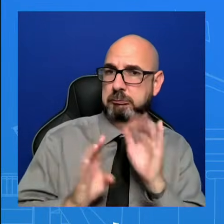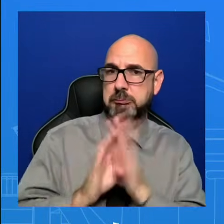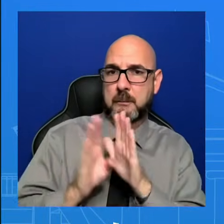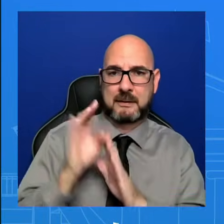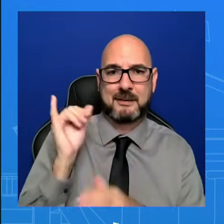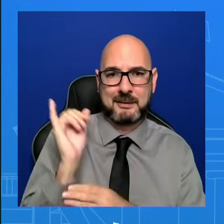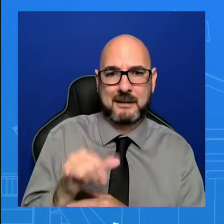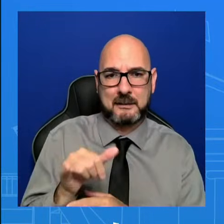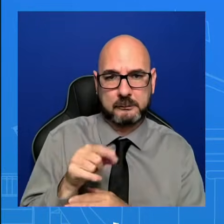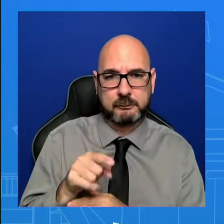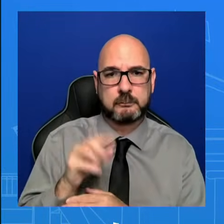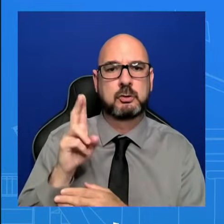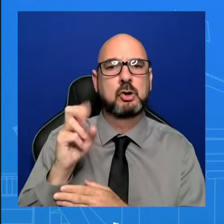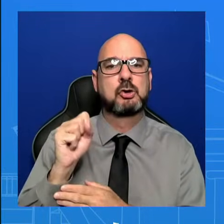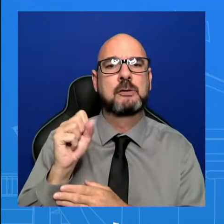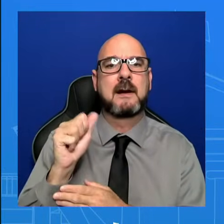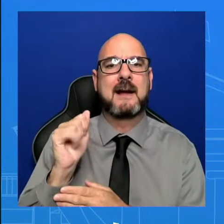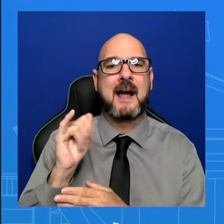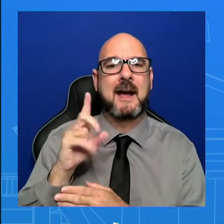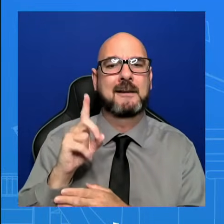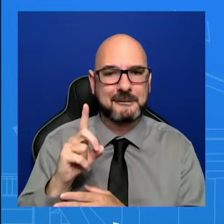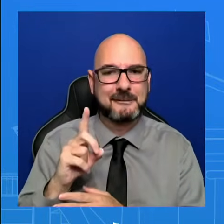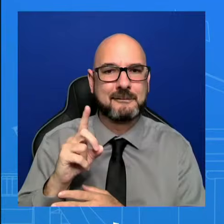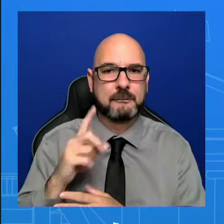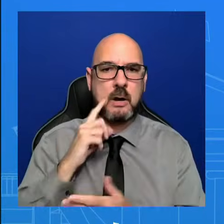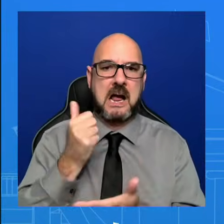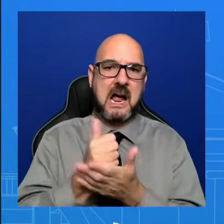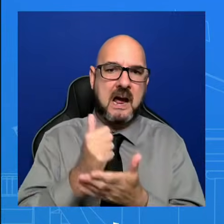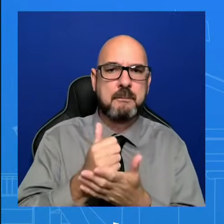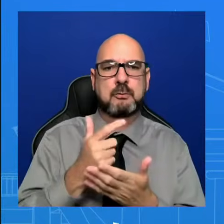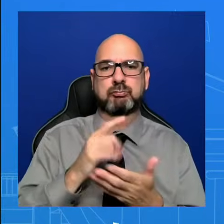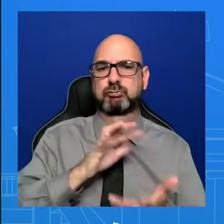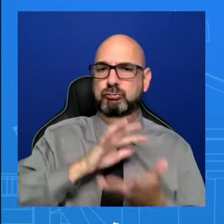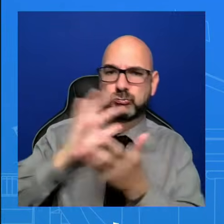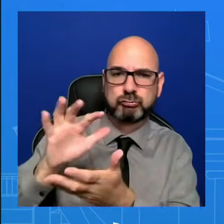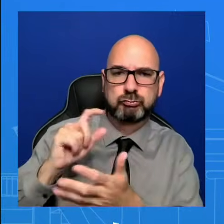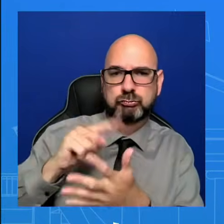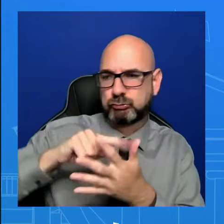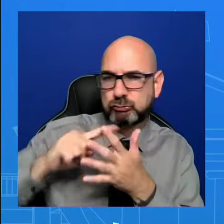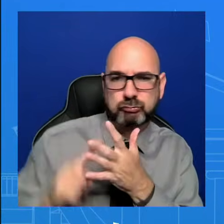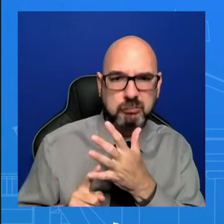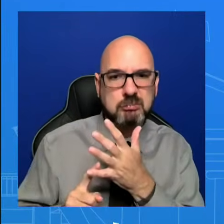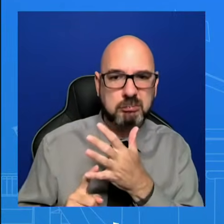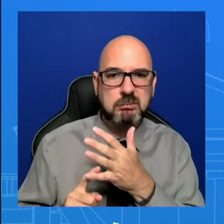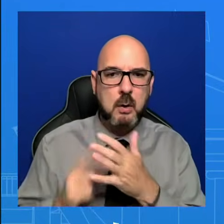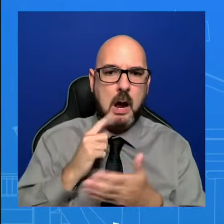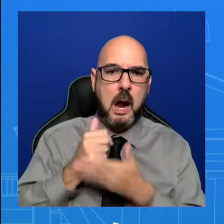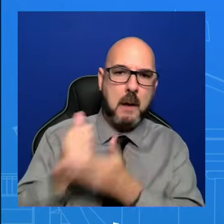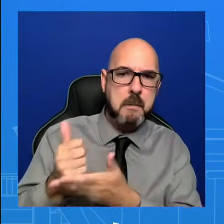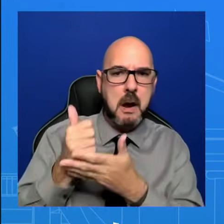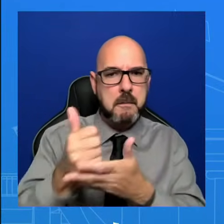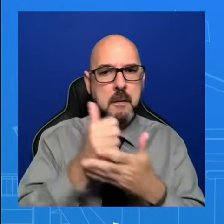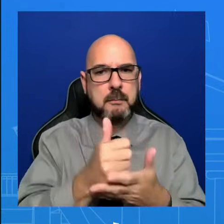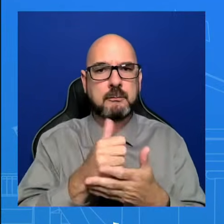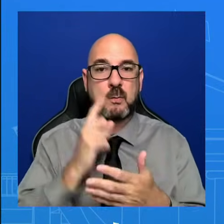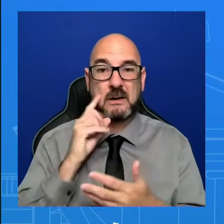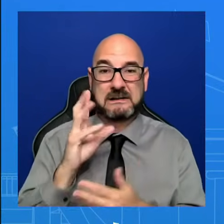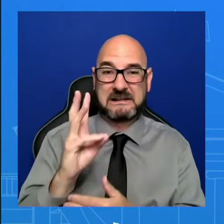For example, in Kenya, US- -- USAID has provided $600,000 to Kenya Red Cross Society,